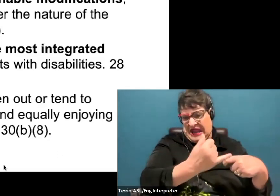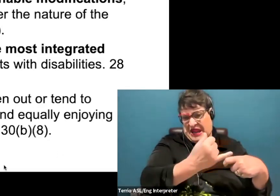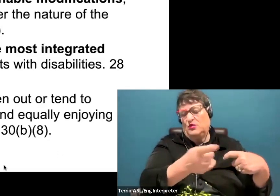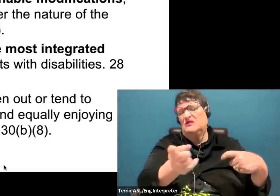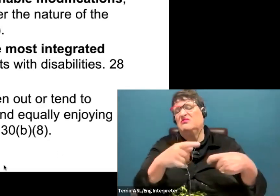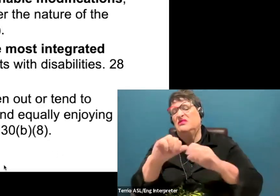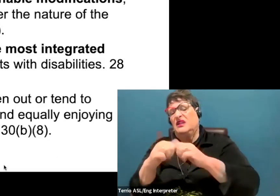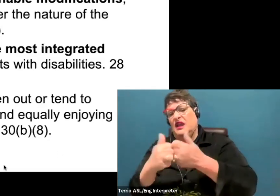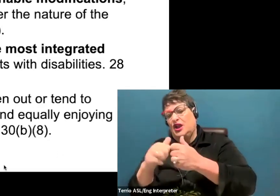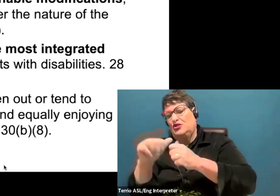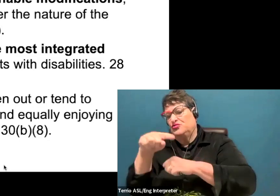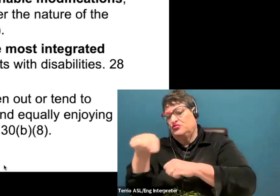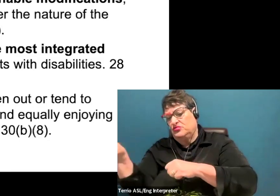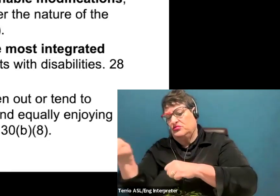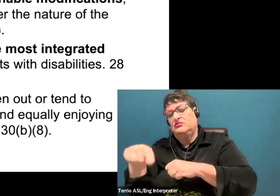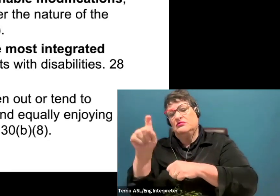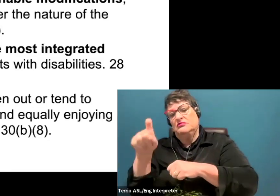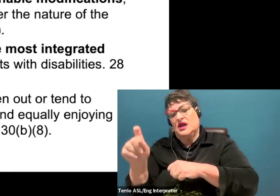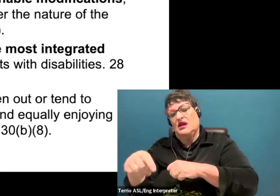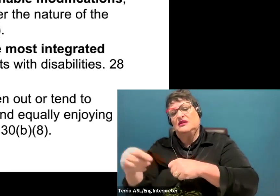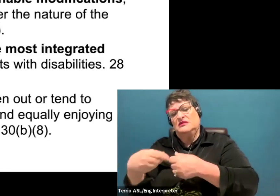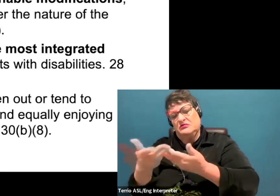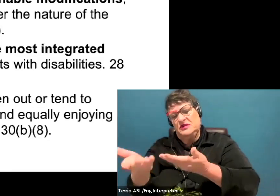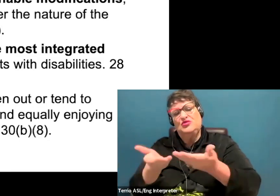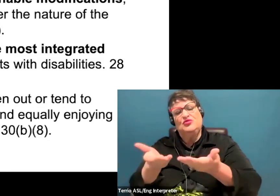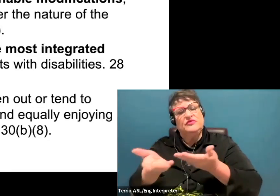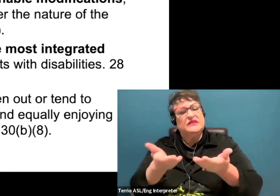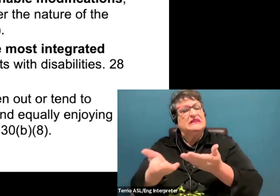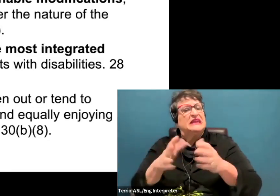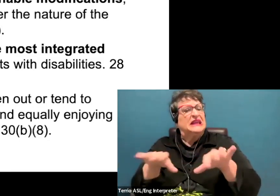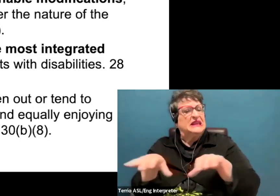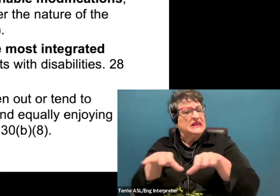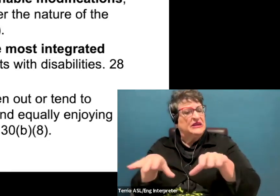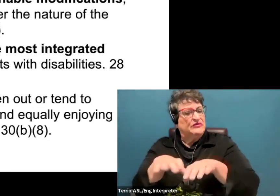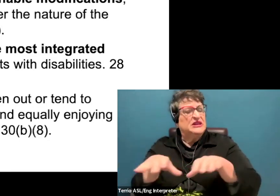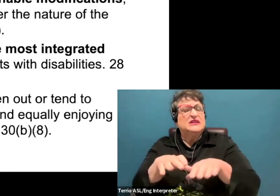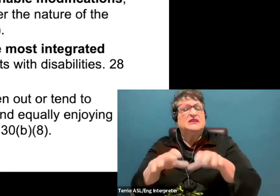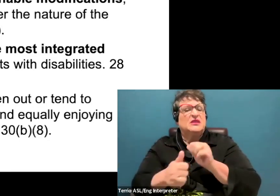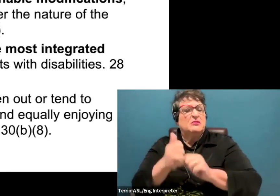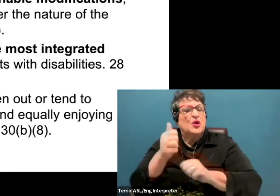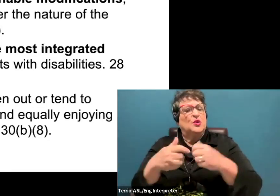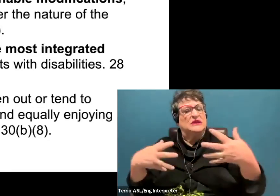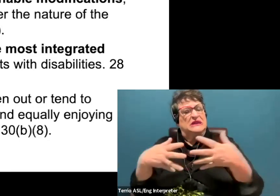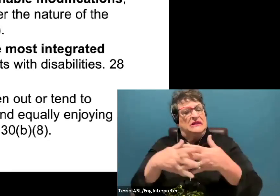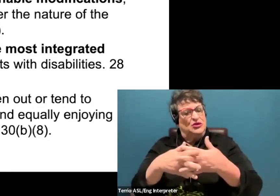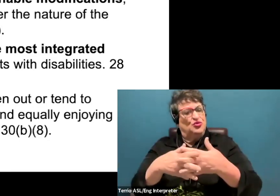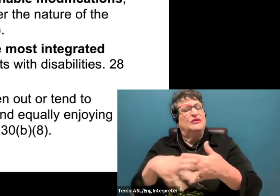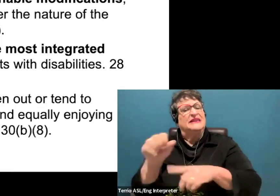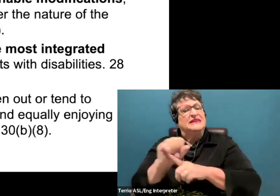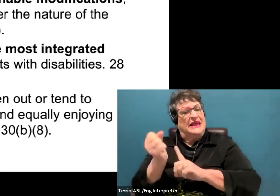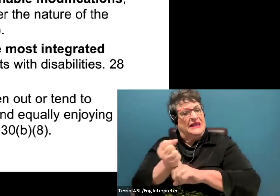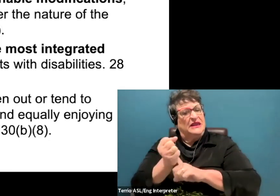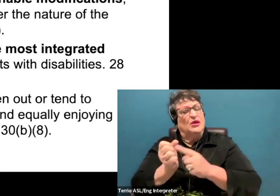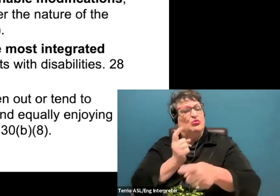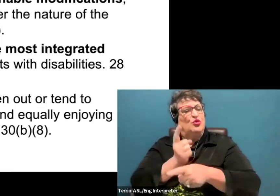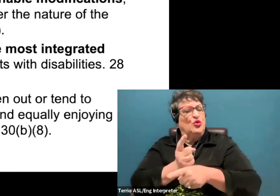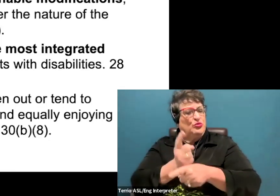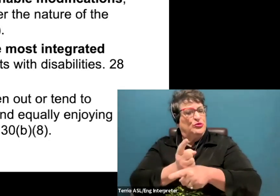must administer their services programs and activities in the most integrated setting appropriate to the needs of that parent.